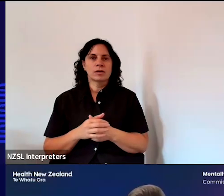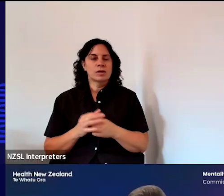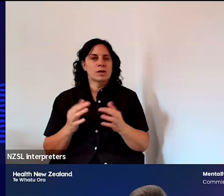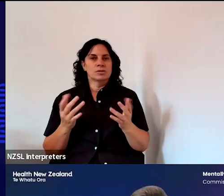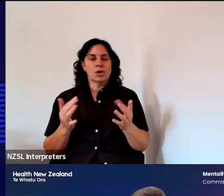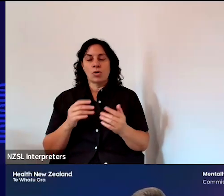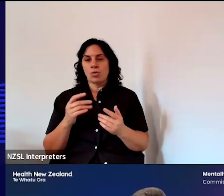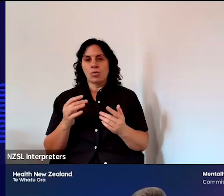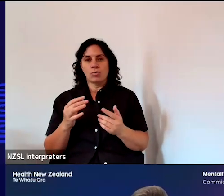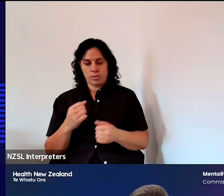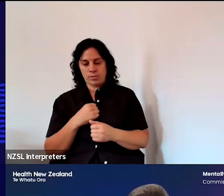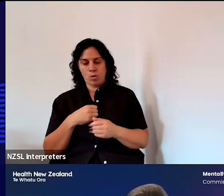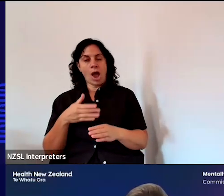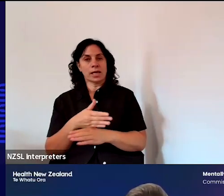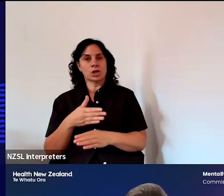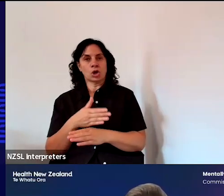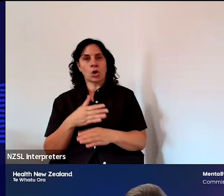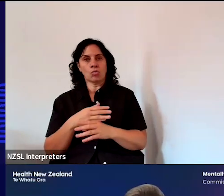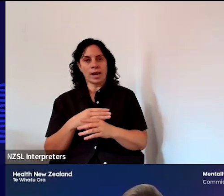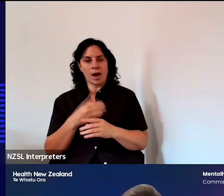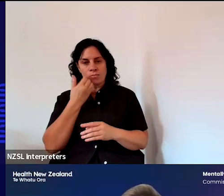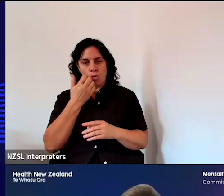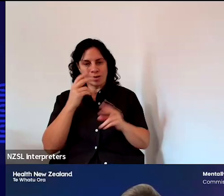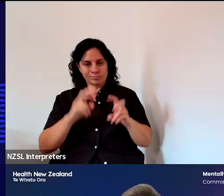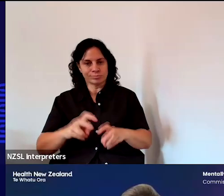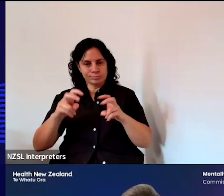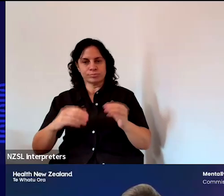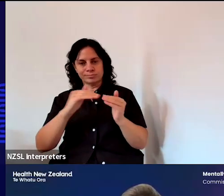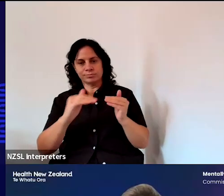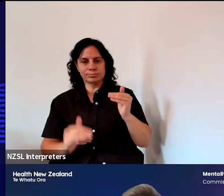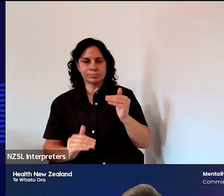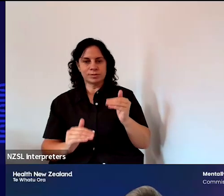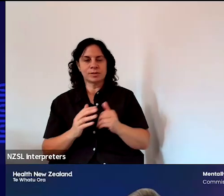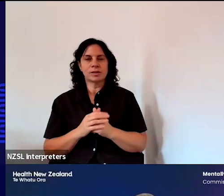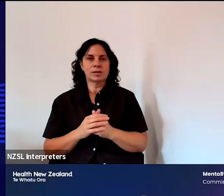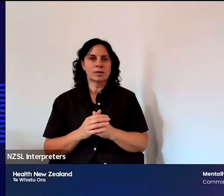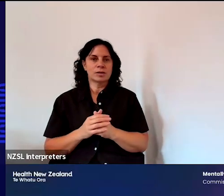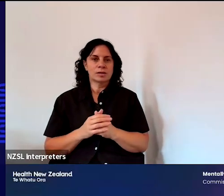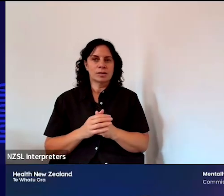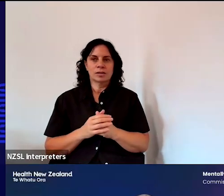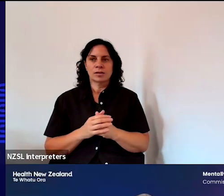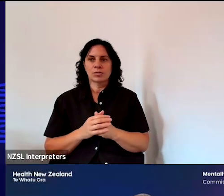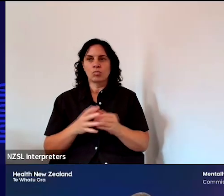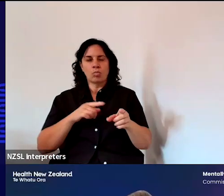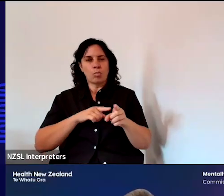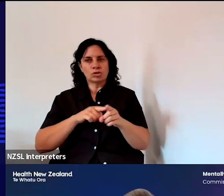a lot of my career looking at inequities for particular important reasons. Actually, what we do try to do with growing up in New Zealand is